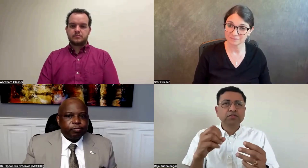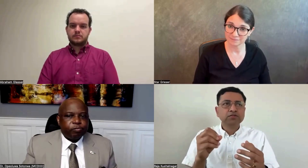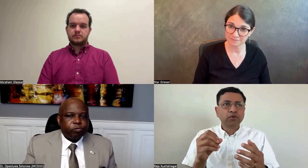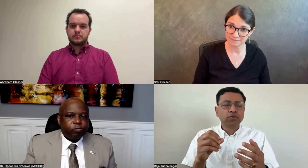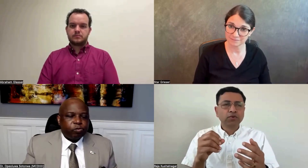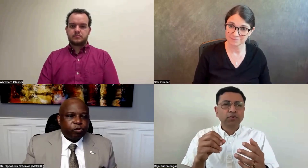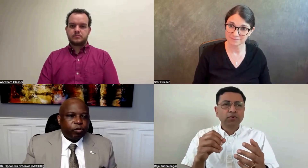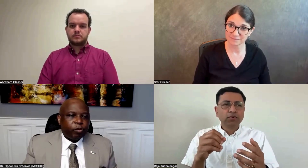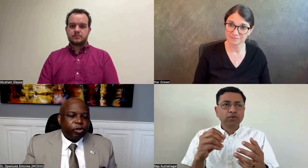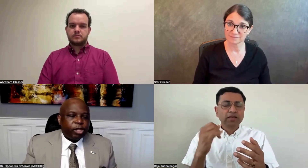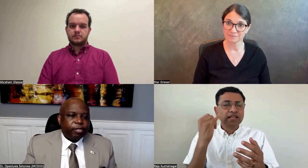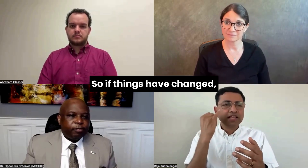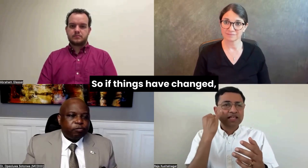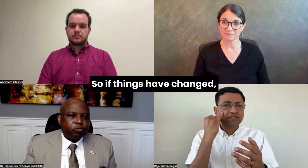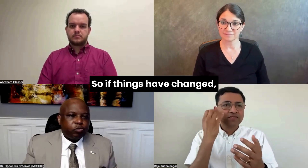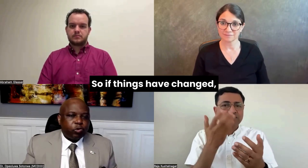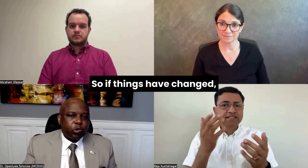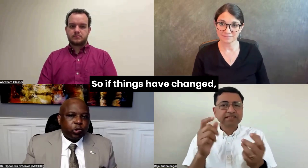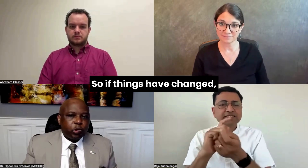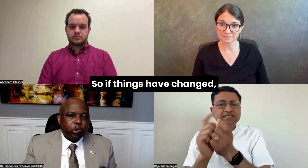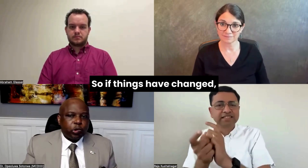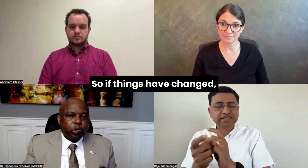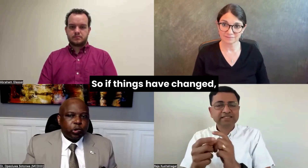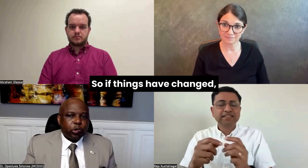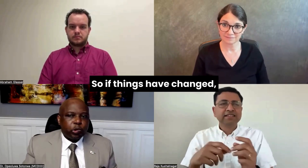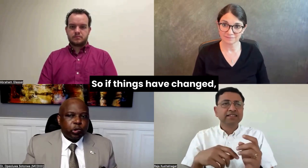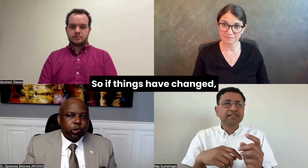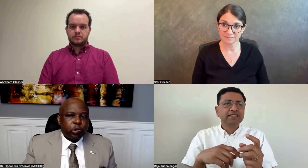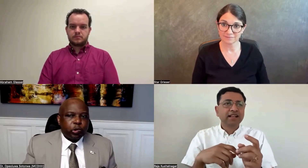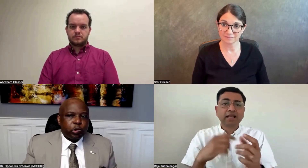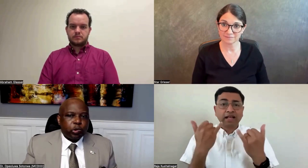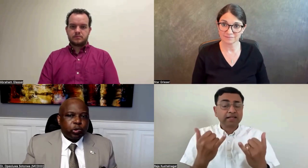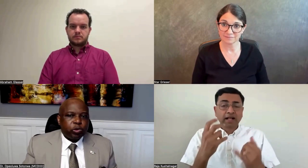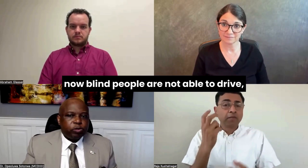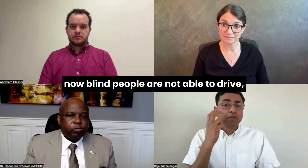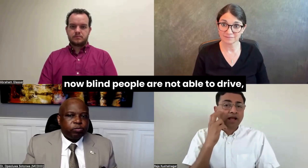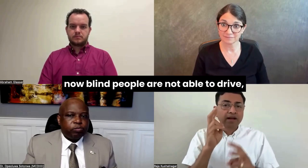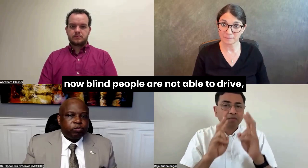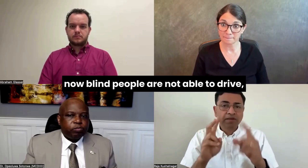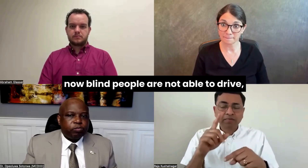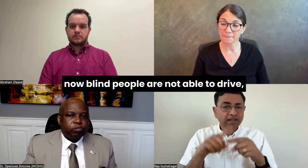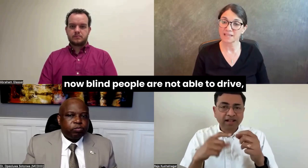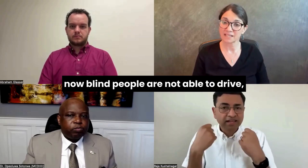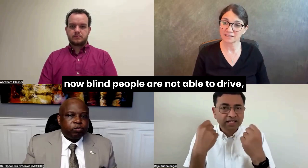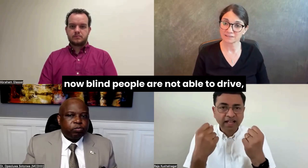So if things have changed, now blind people are not able to drive,